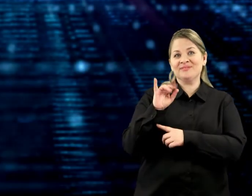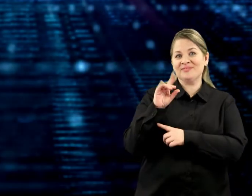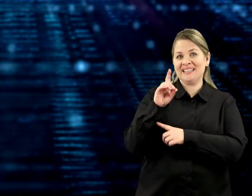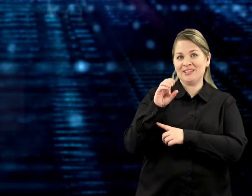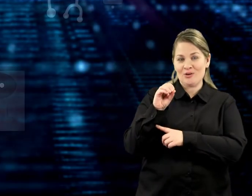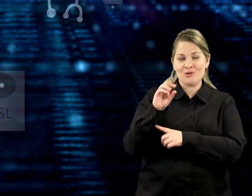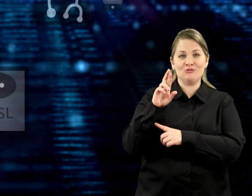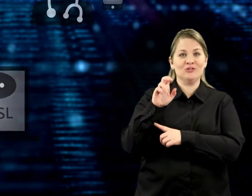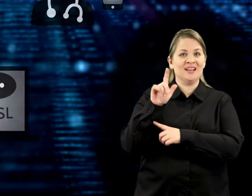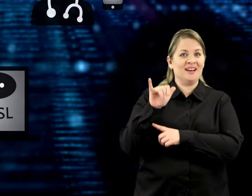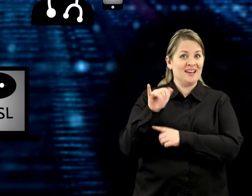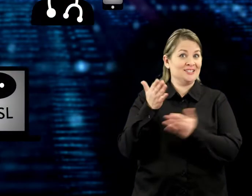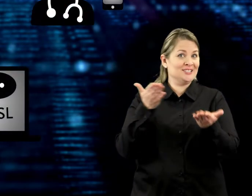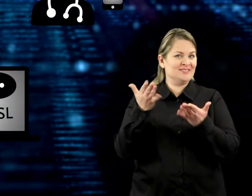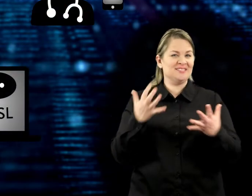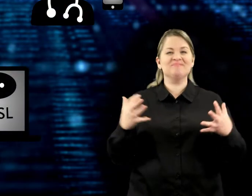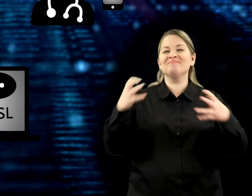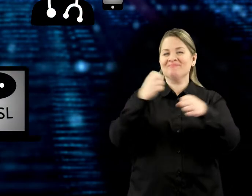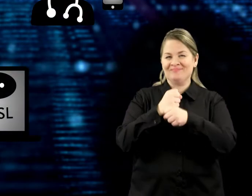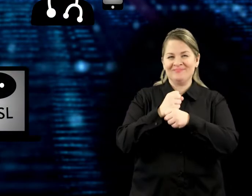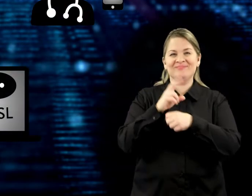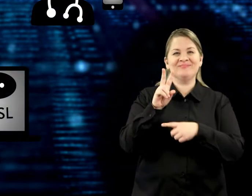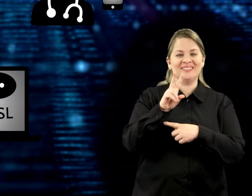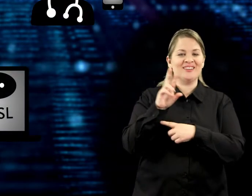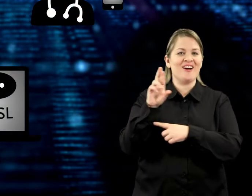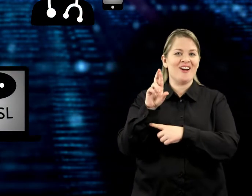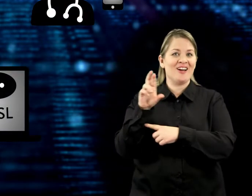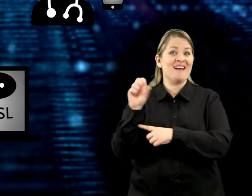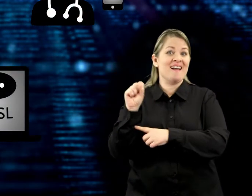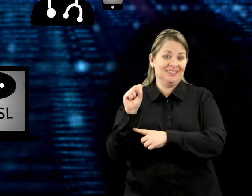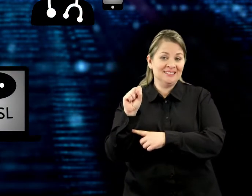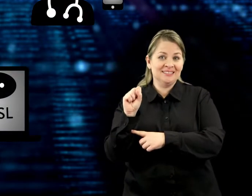Video Relay Service is also known as VRS.